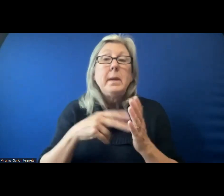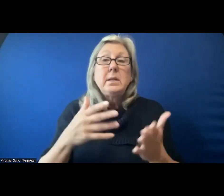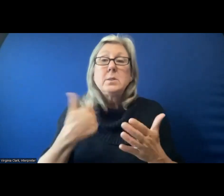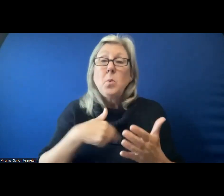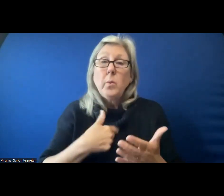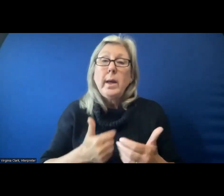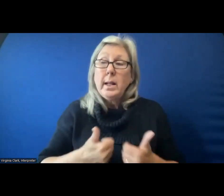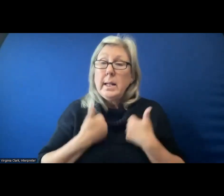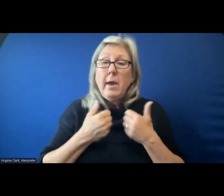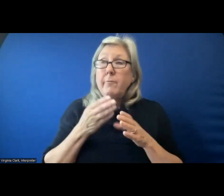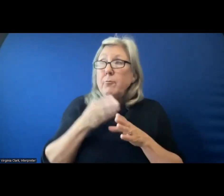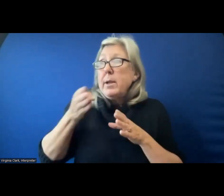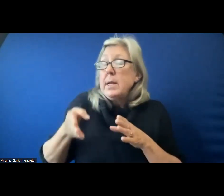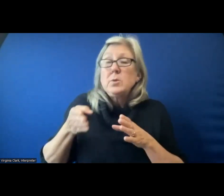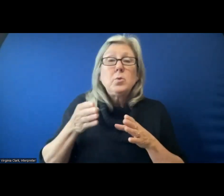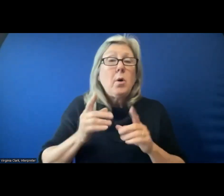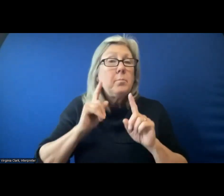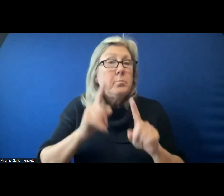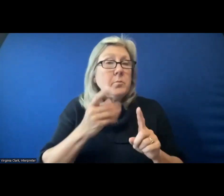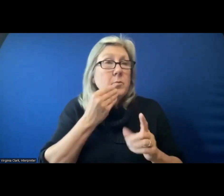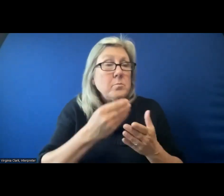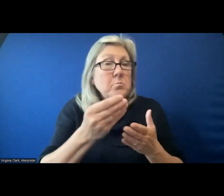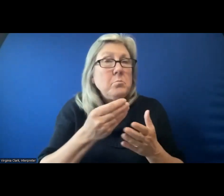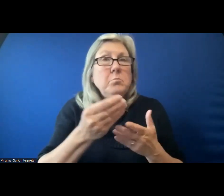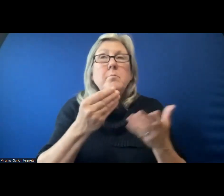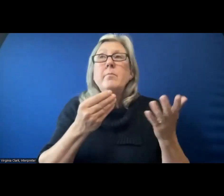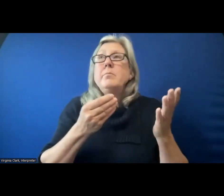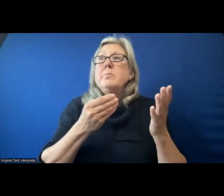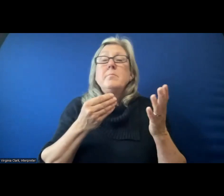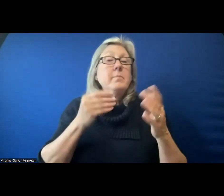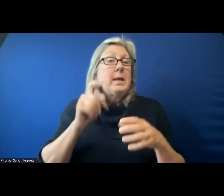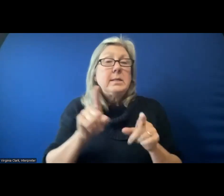the same schools, need the same hospitals, walk the same sidewalks, drive the same streets